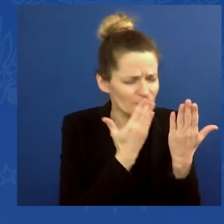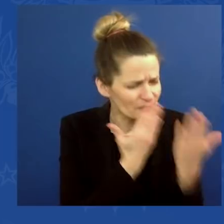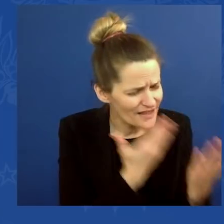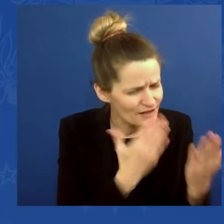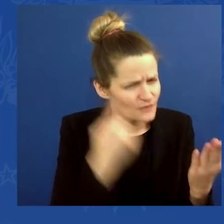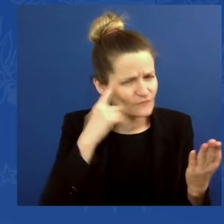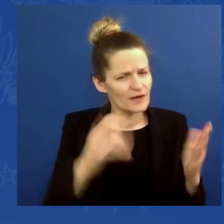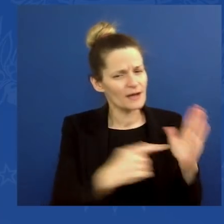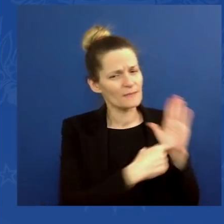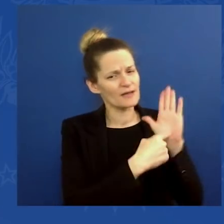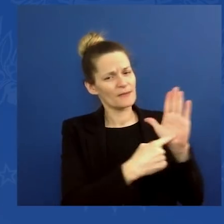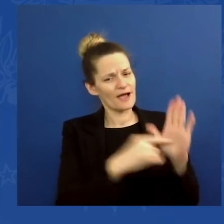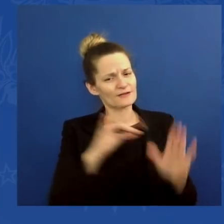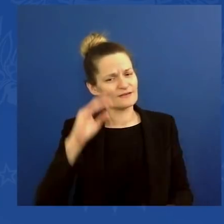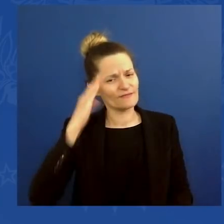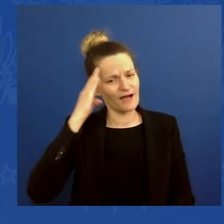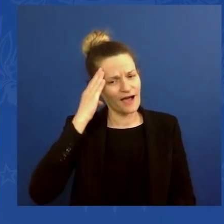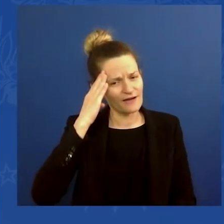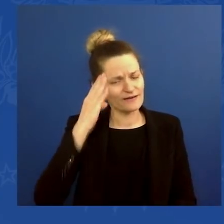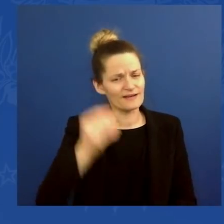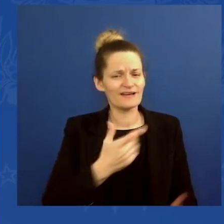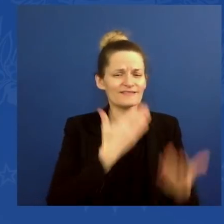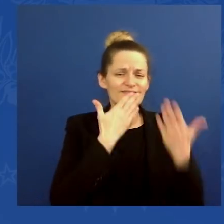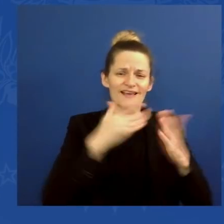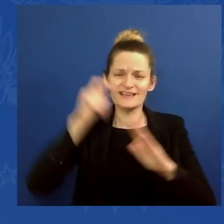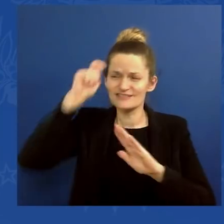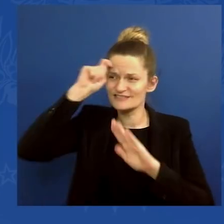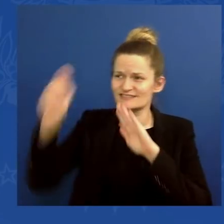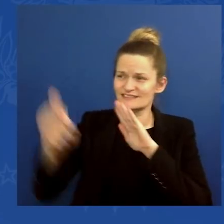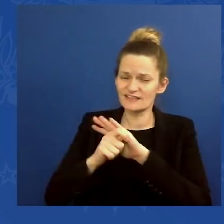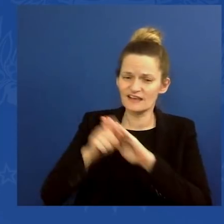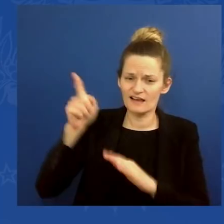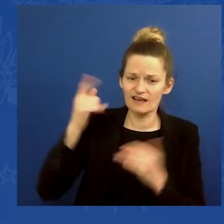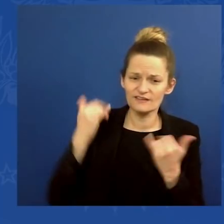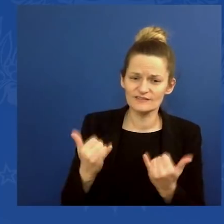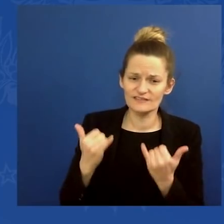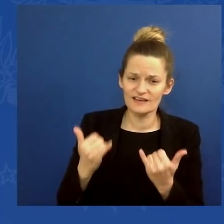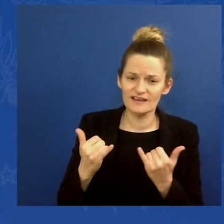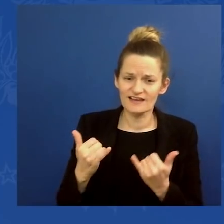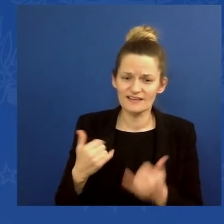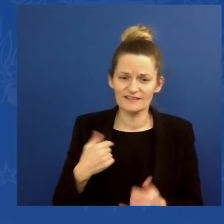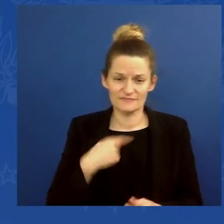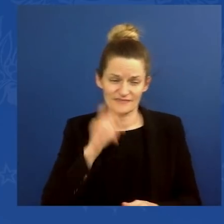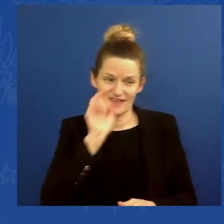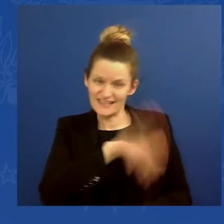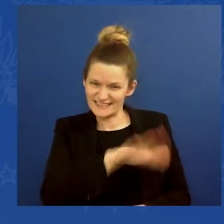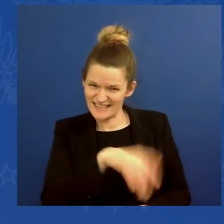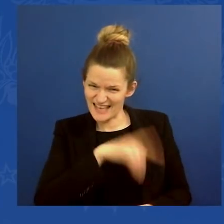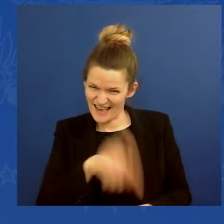And I -- I just -- I should -- I should probably tell you that my mother, when I took --